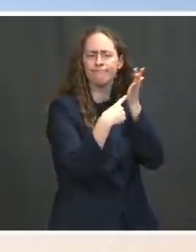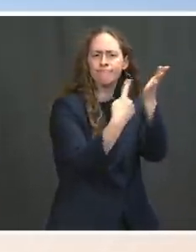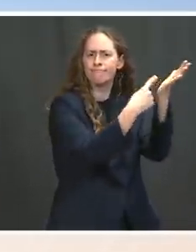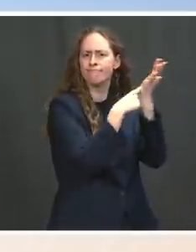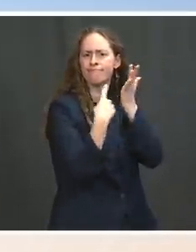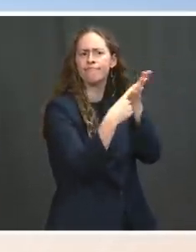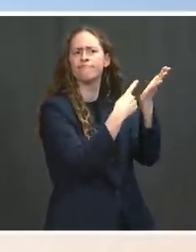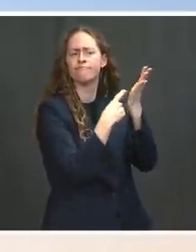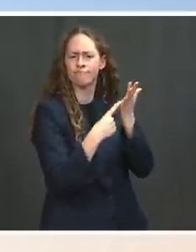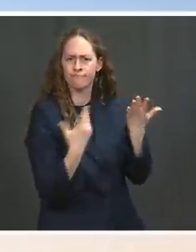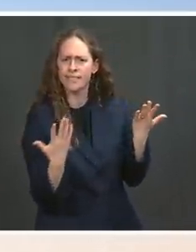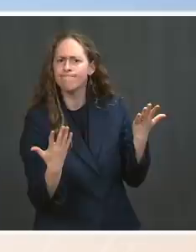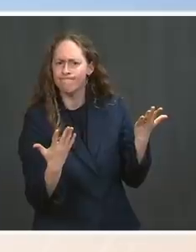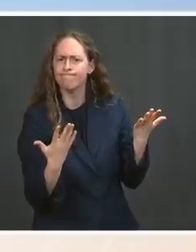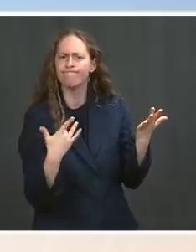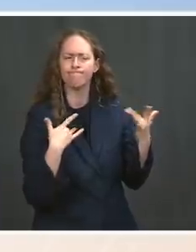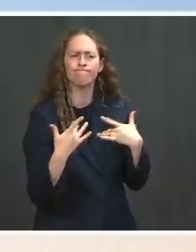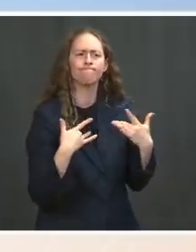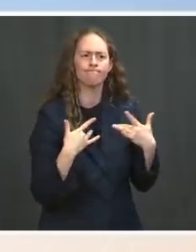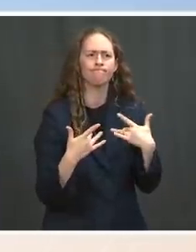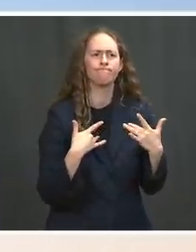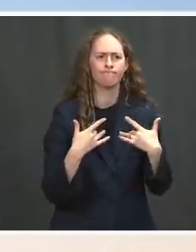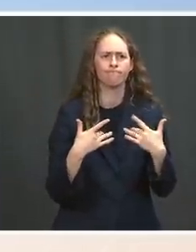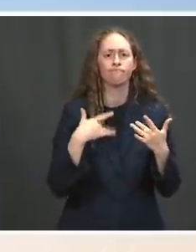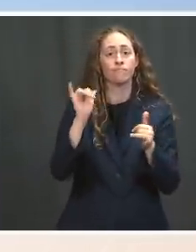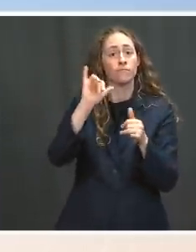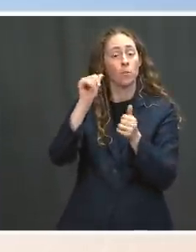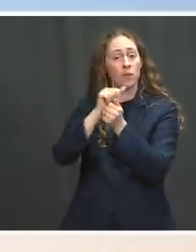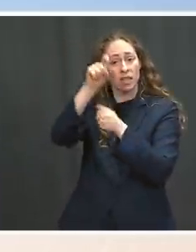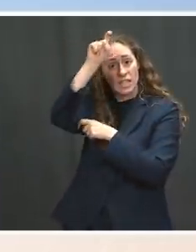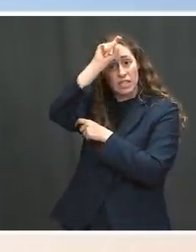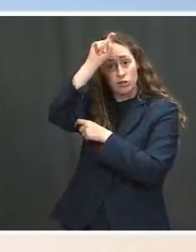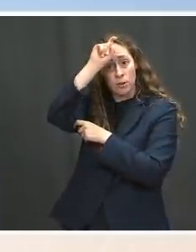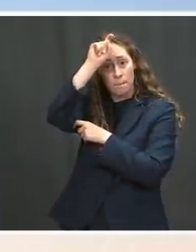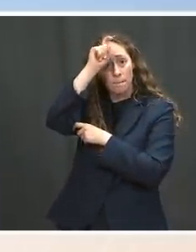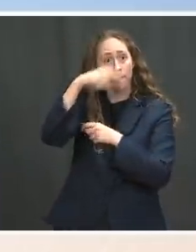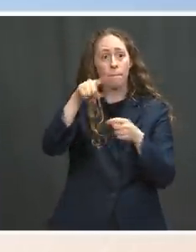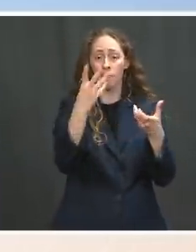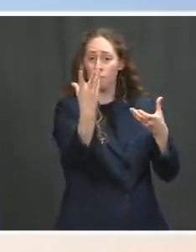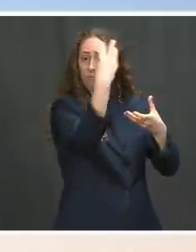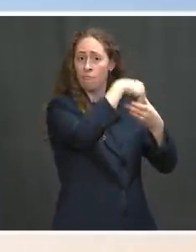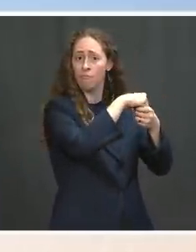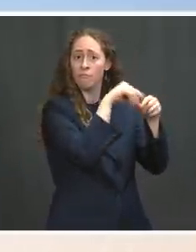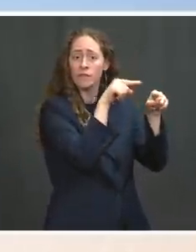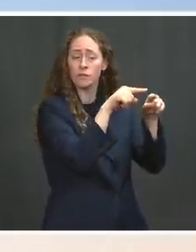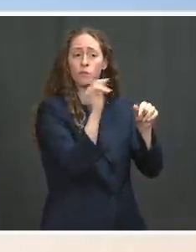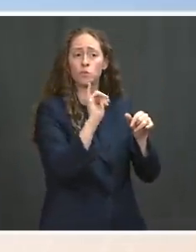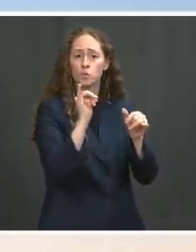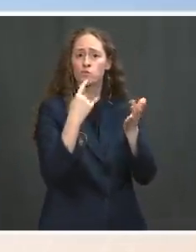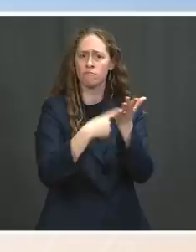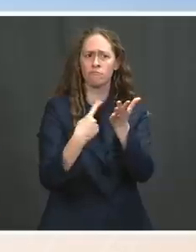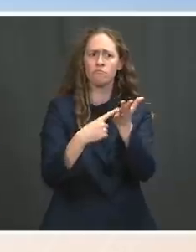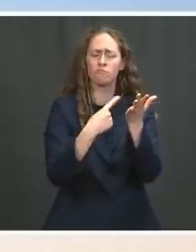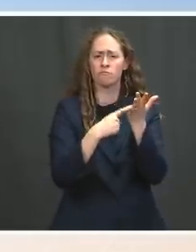have an important role to play in the region as we work to move towards de-escalati- -- de-escalation.